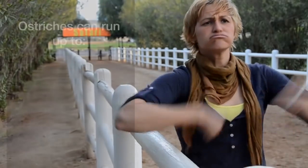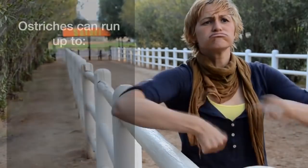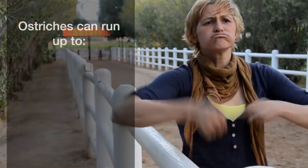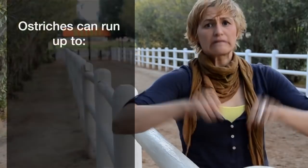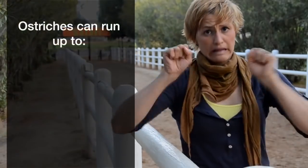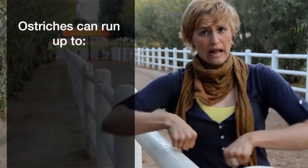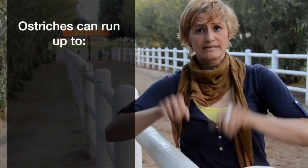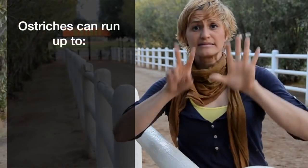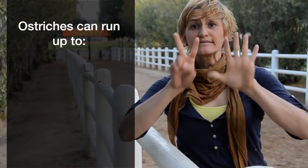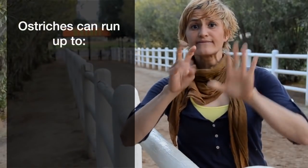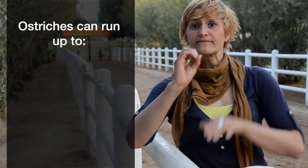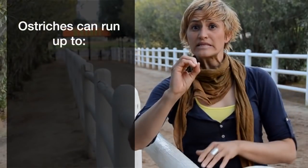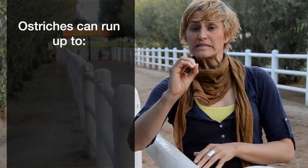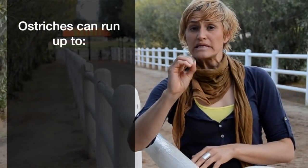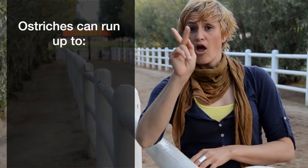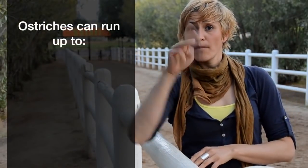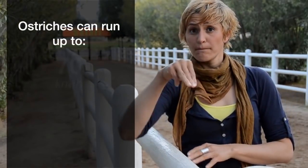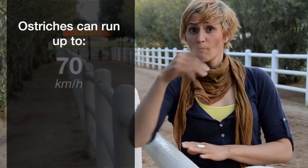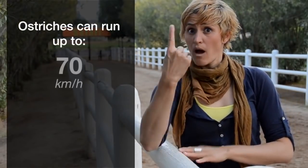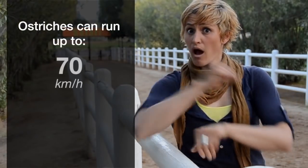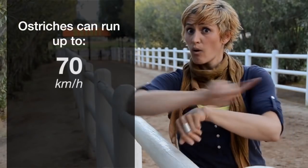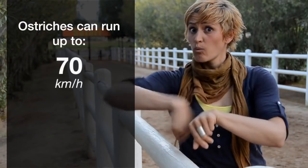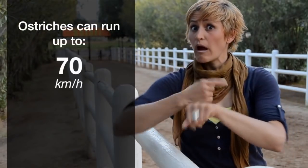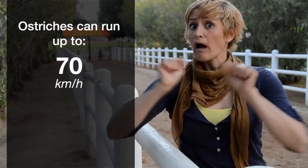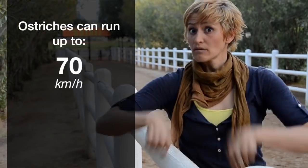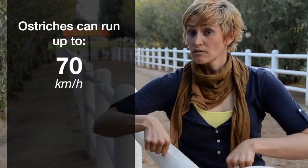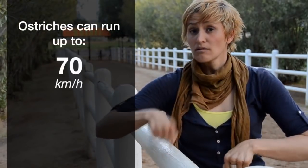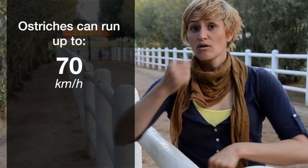It was a fast ride. The ostrich can run real fast up to